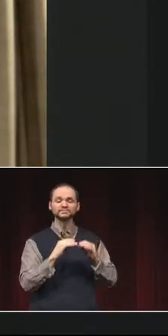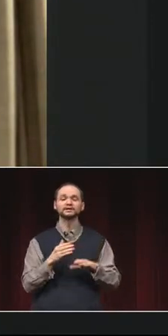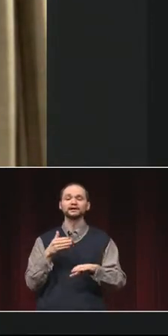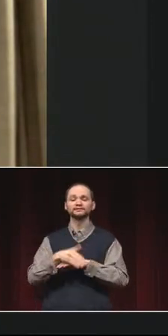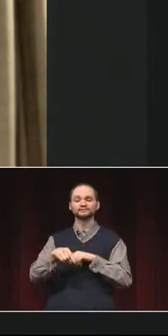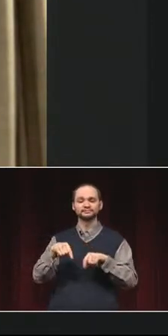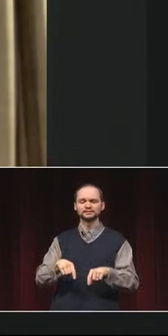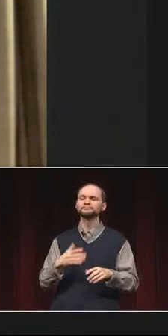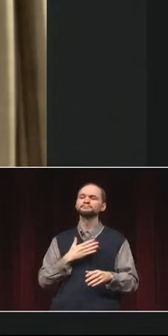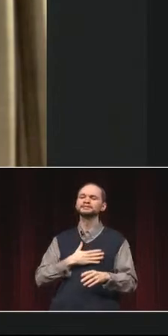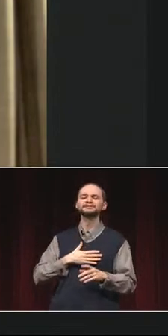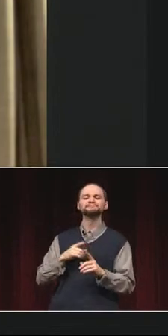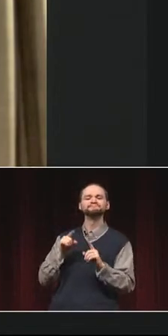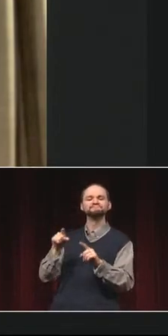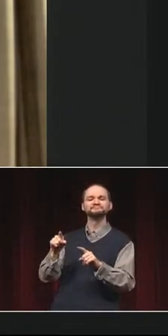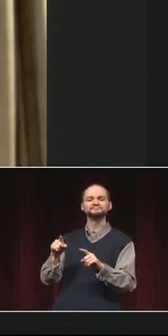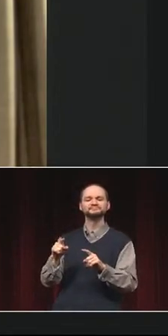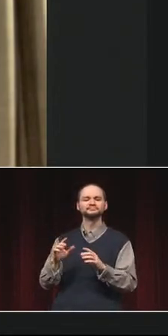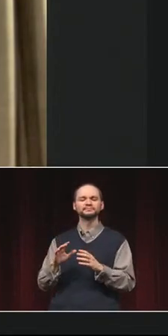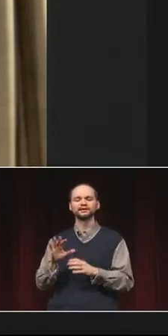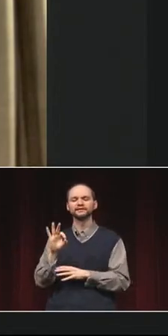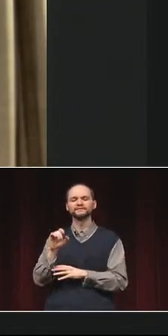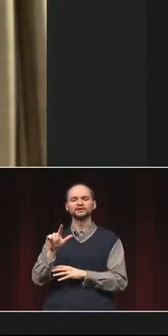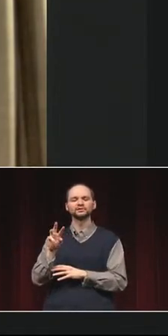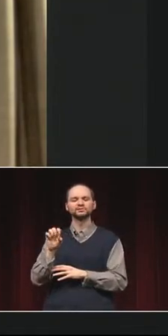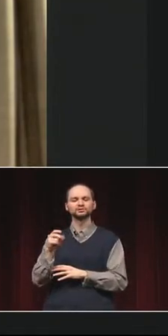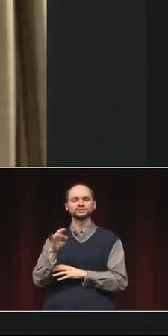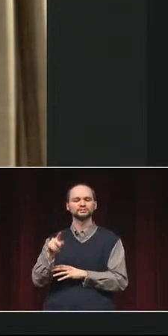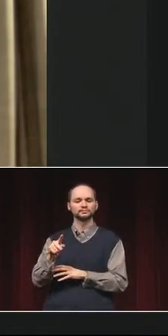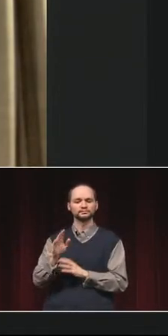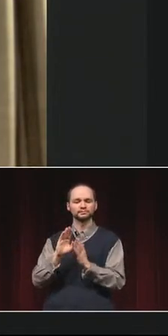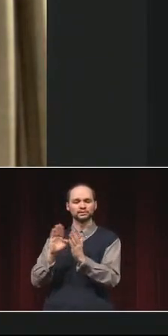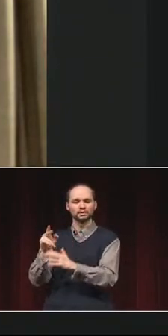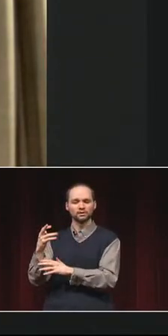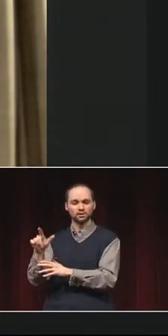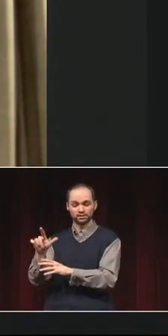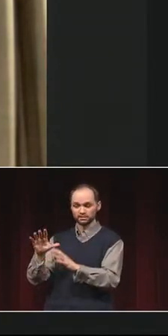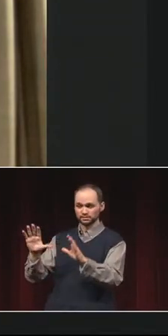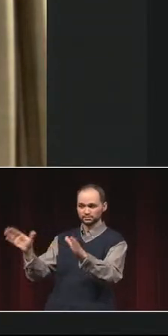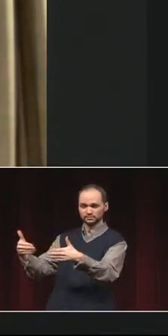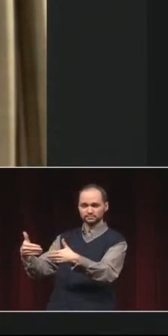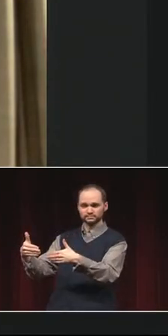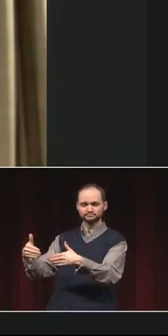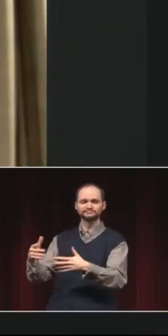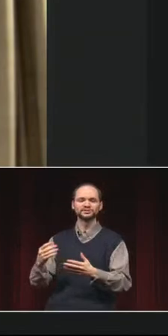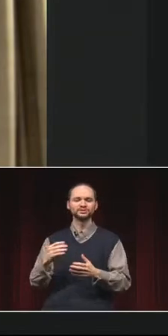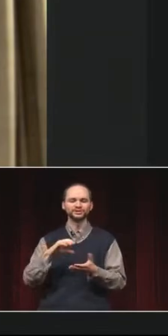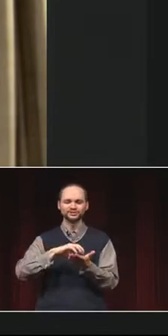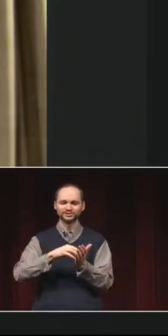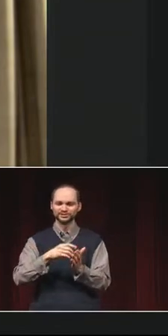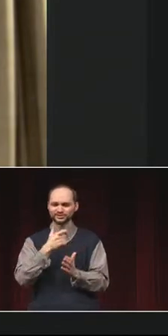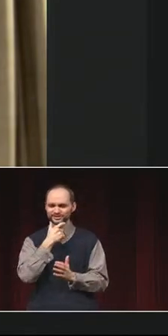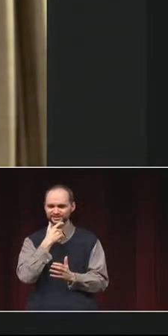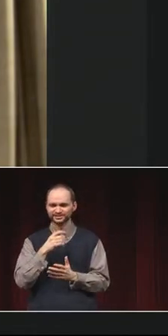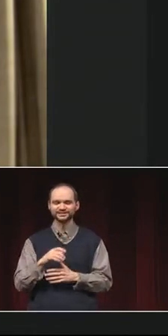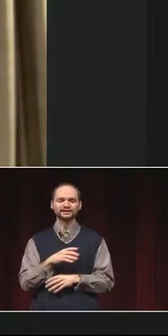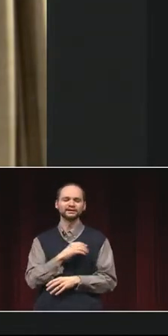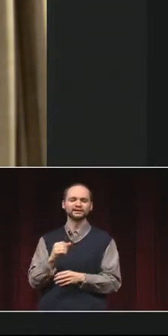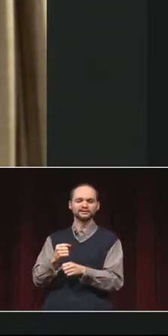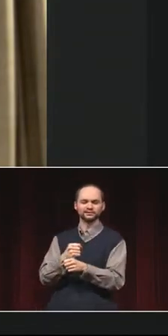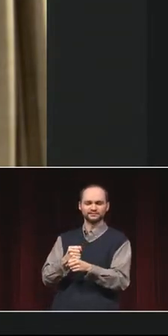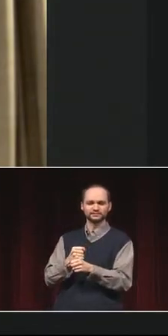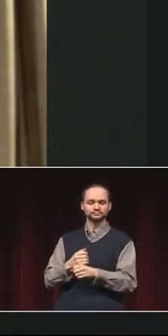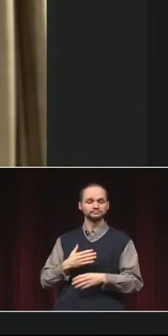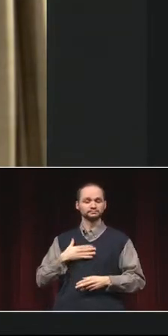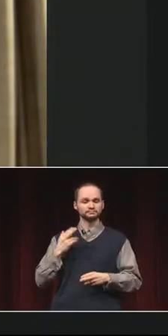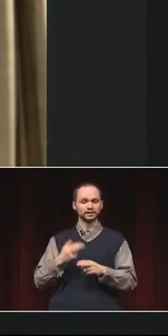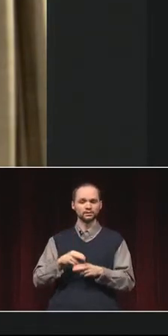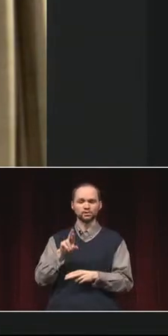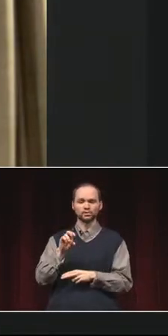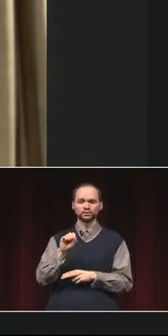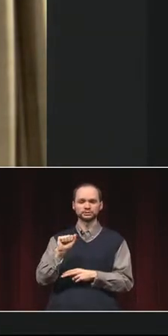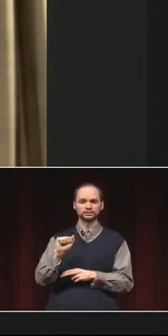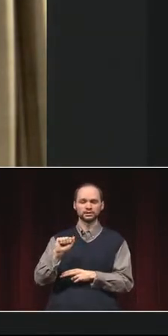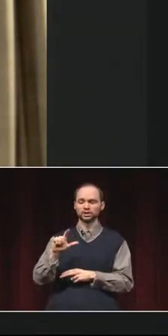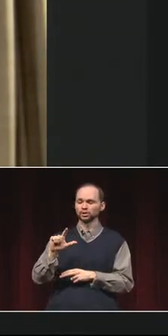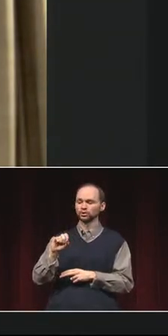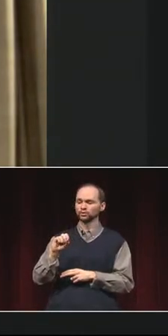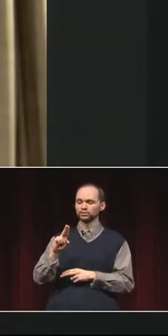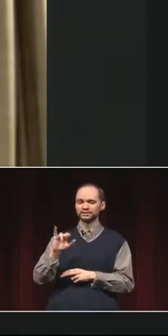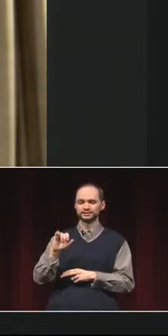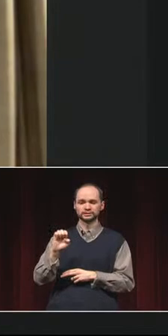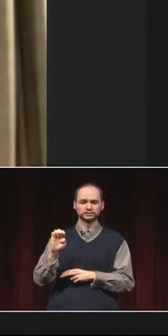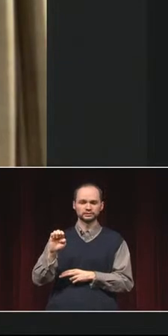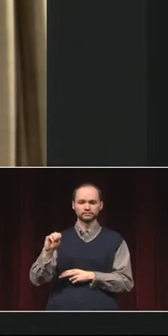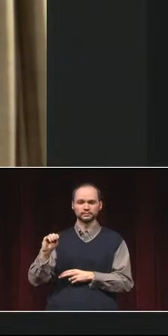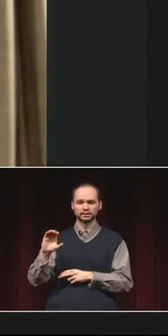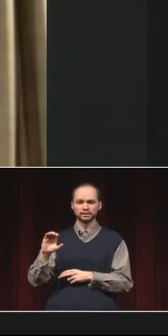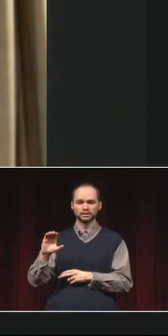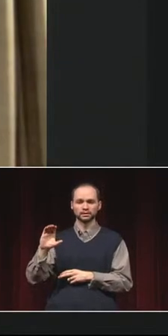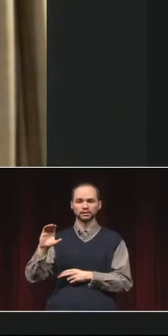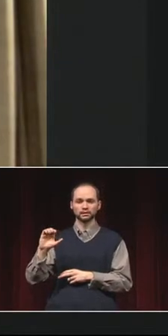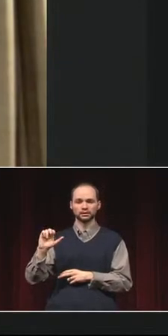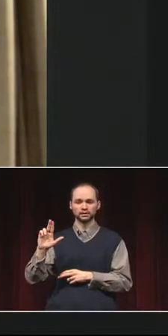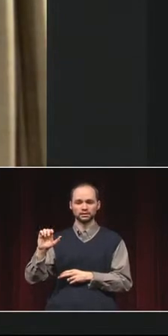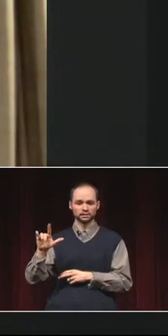for cookies and coffee. My name is Rosa Louise McCauley Parks and yesterday the seeds of change